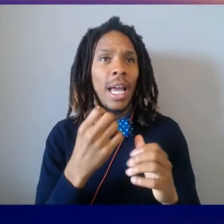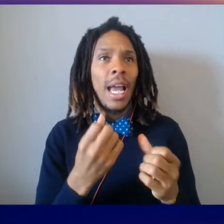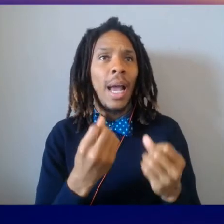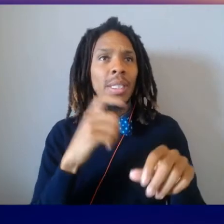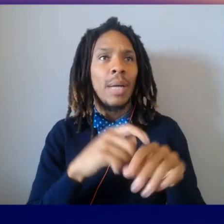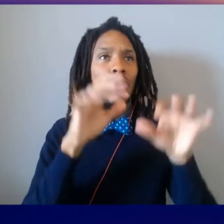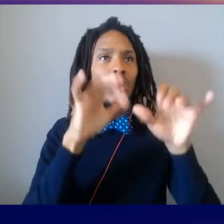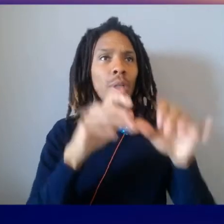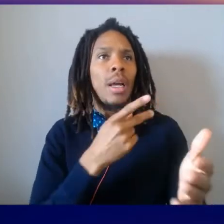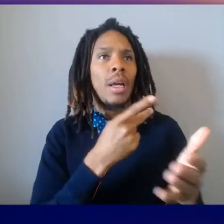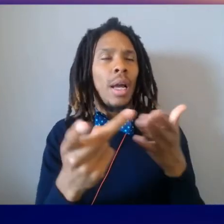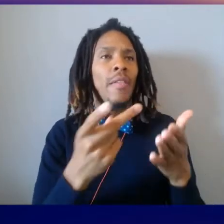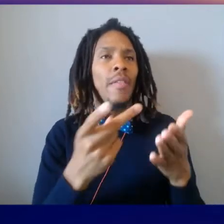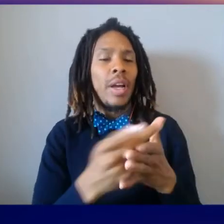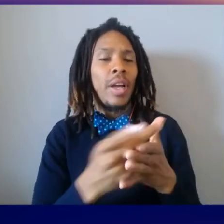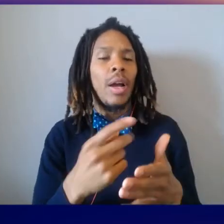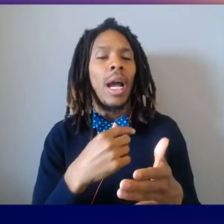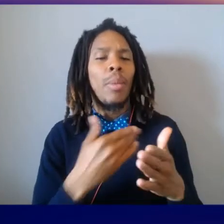So, I'm gonna go ahead and run this query and show you.